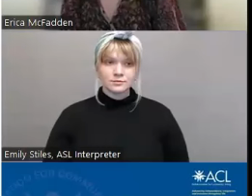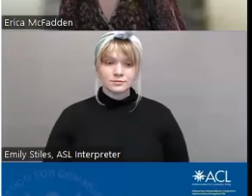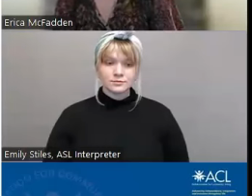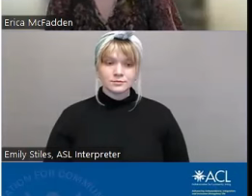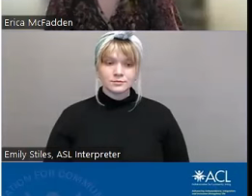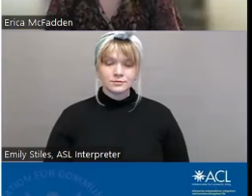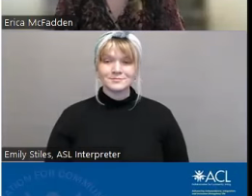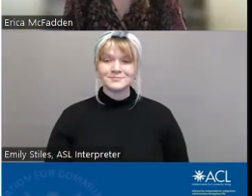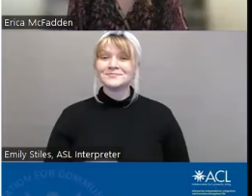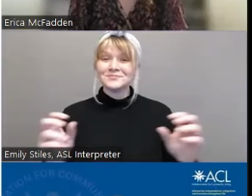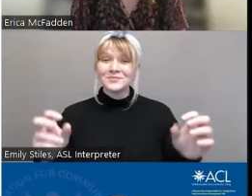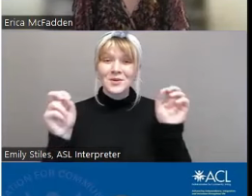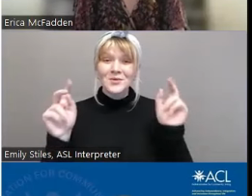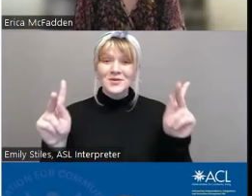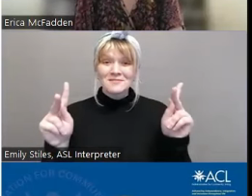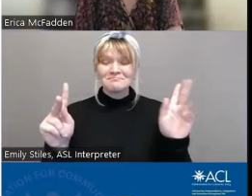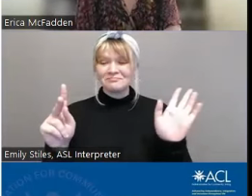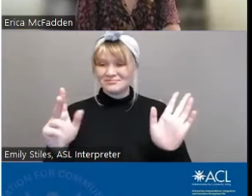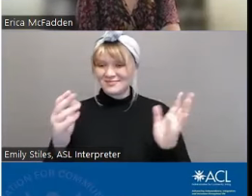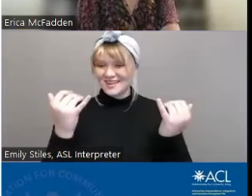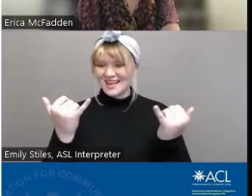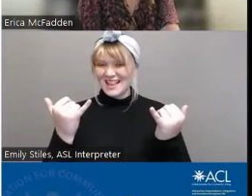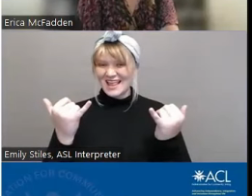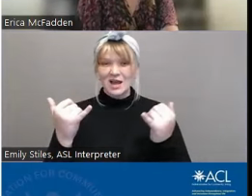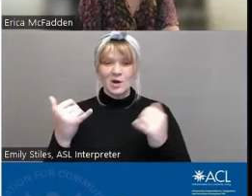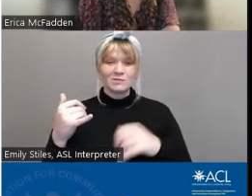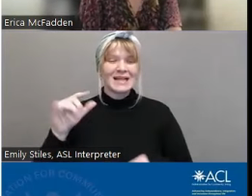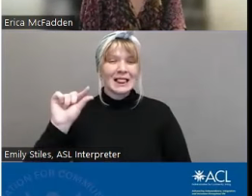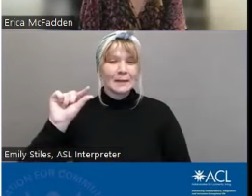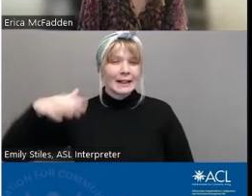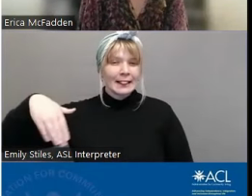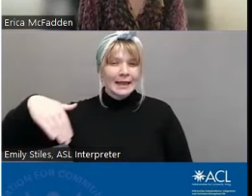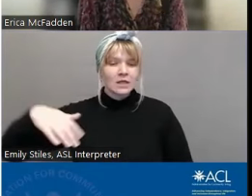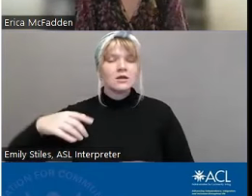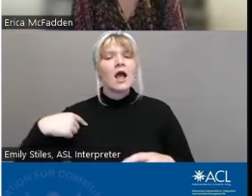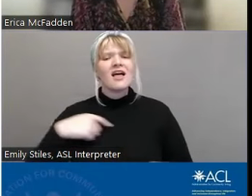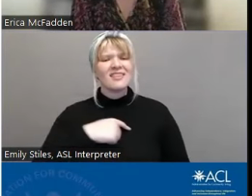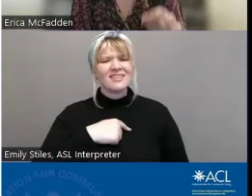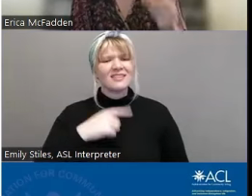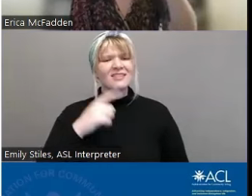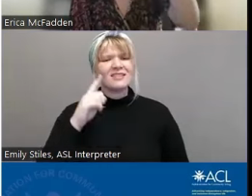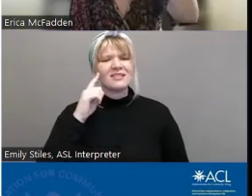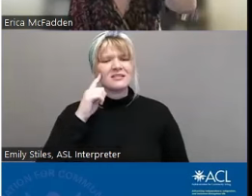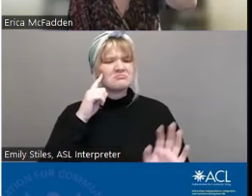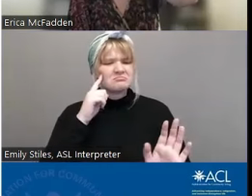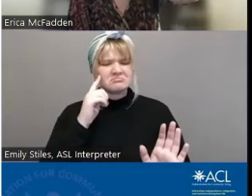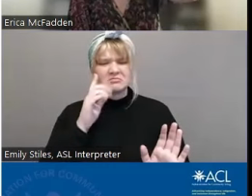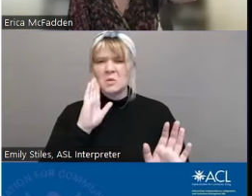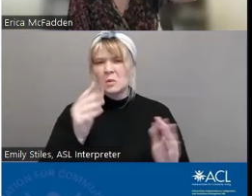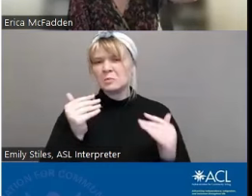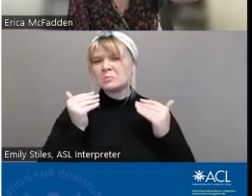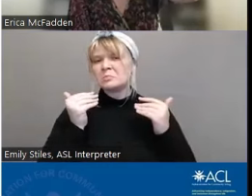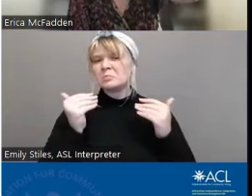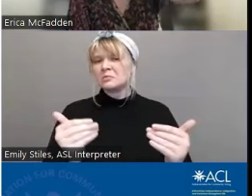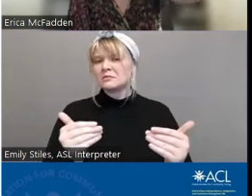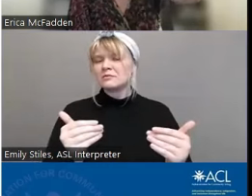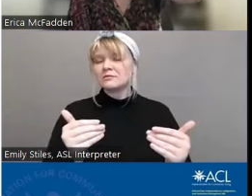ERICA McFADDEN: Hi everyone, we’ll get started in a minute.